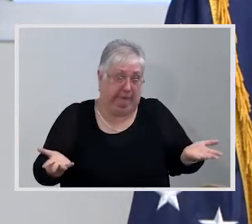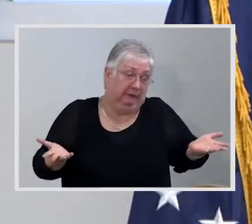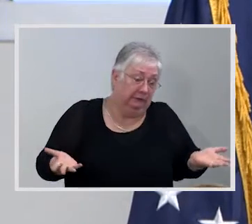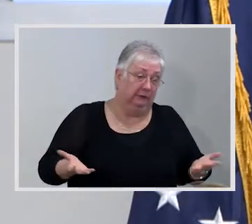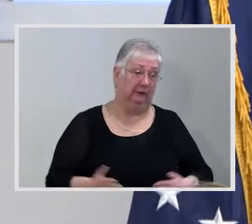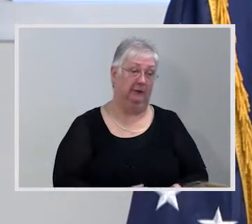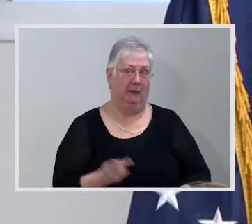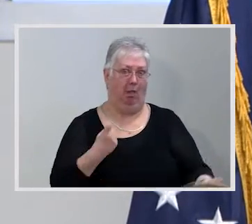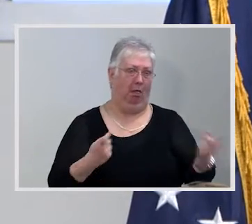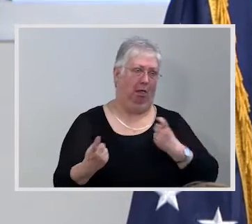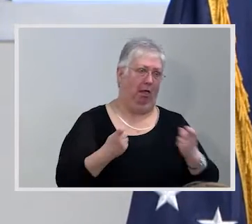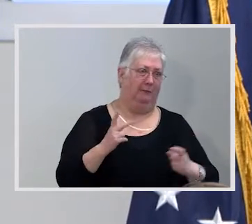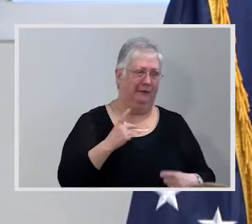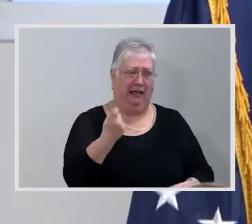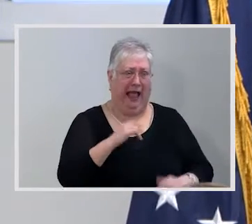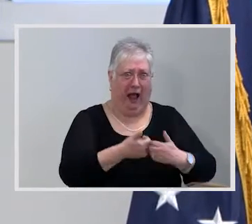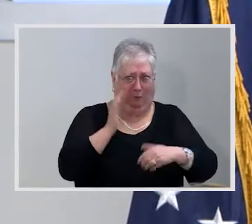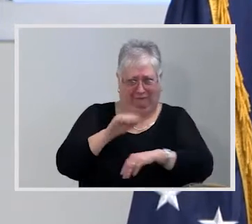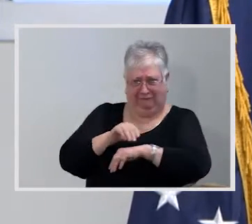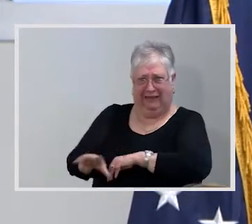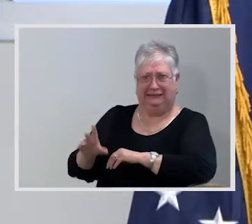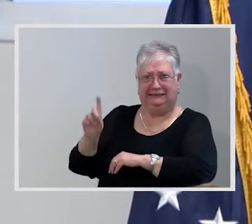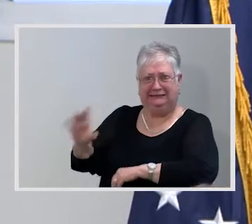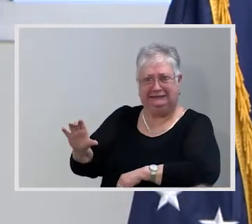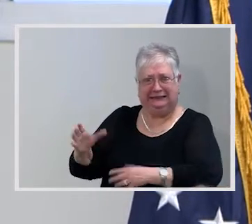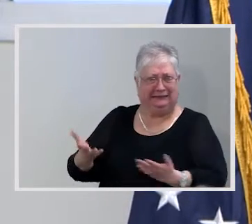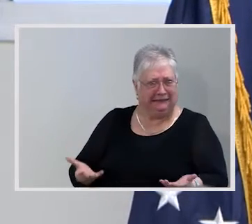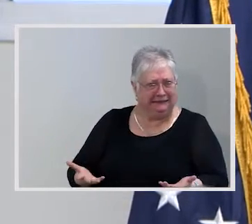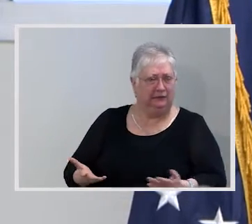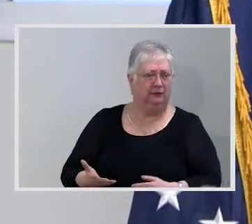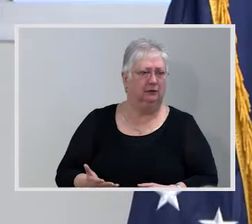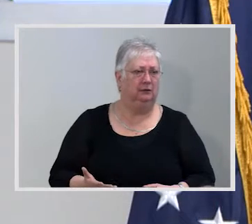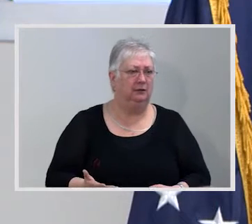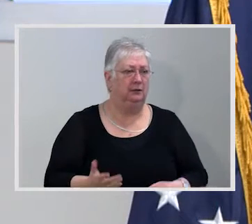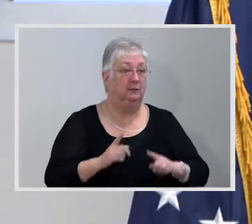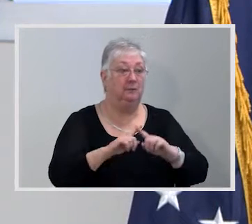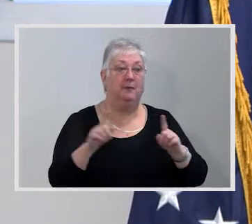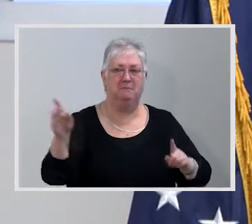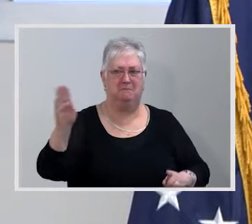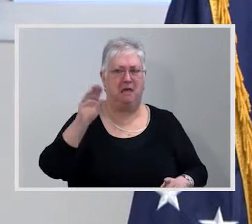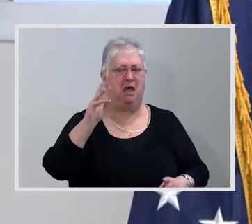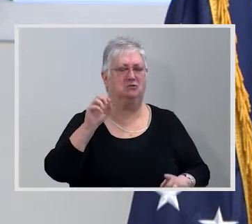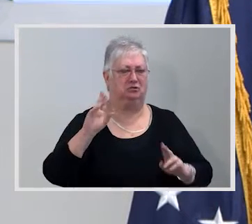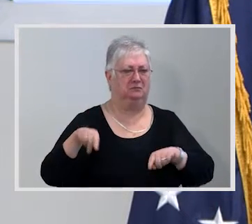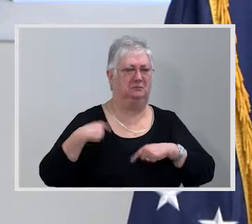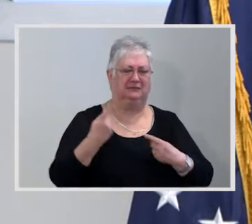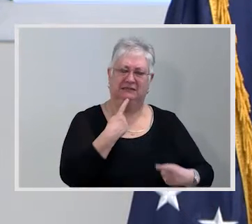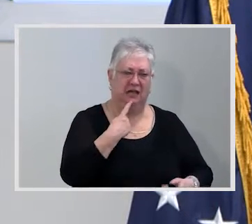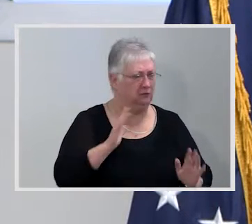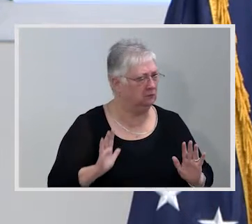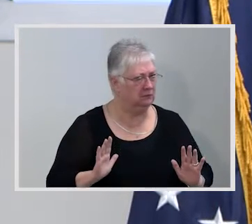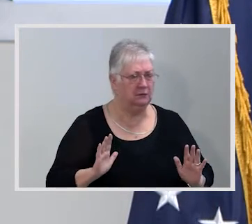BUT THE MAYOR HAS BEEN CONSISTENT IN SAYING THAT NO MATTER WHAT LIES AHEAD, WE WANT TO BE PREPARED TO STAND UP FOR D.C. VALUES.